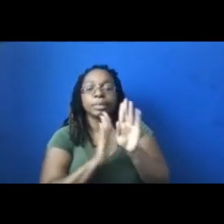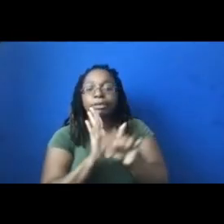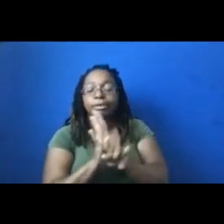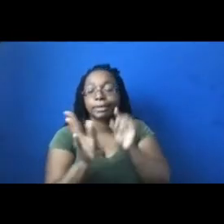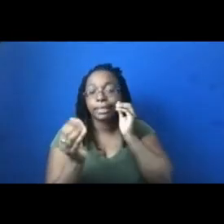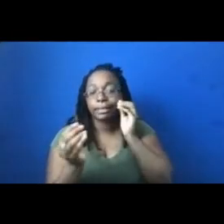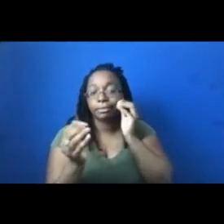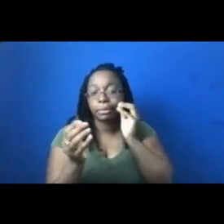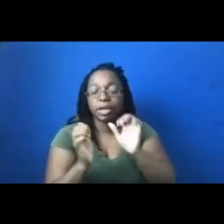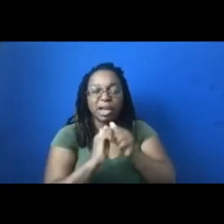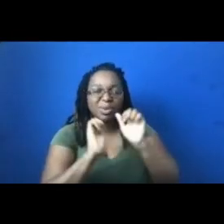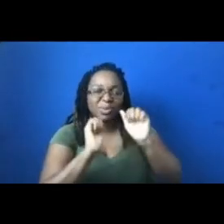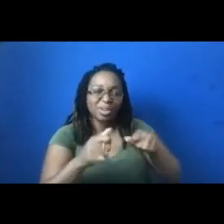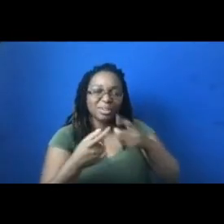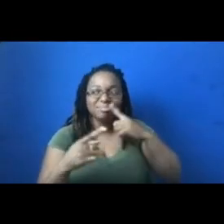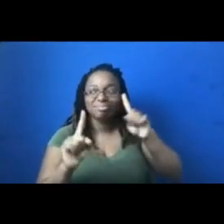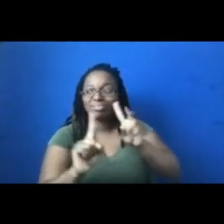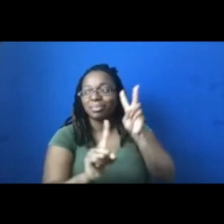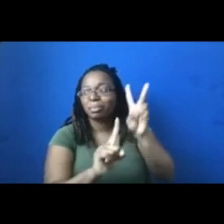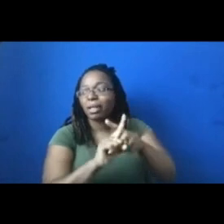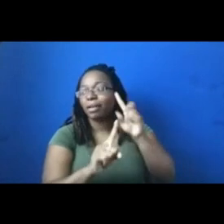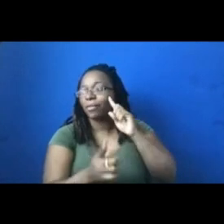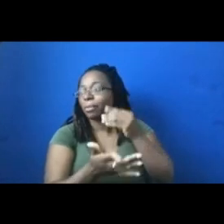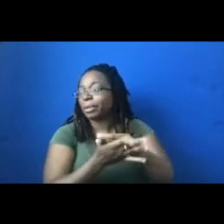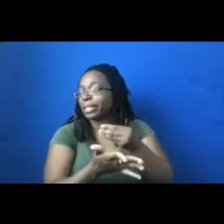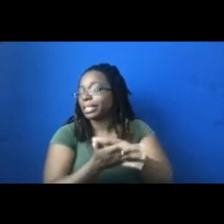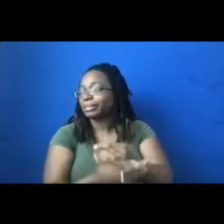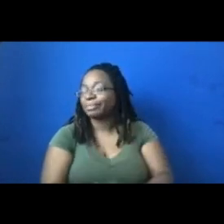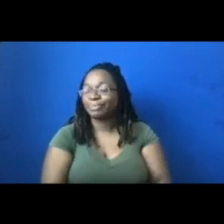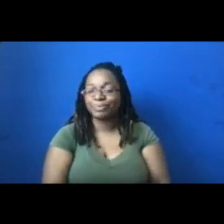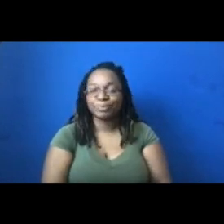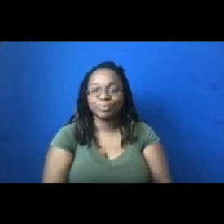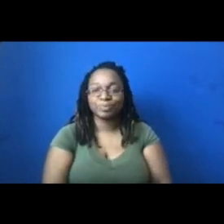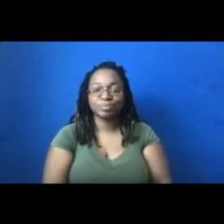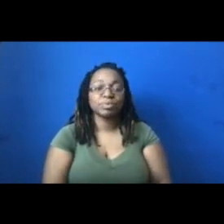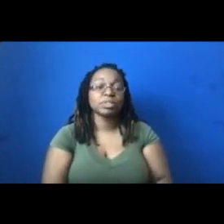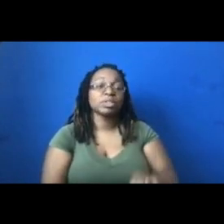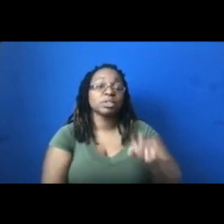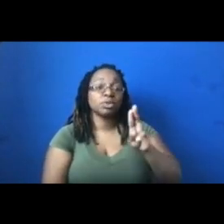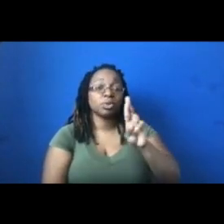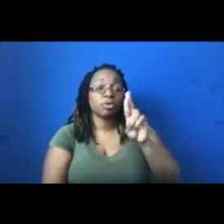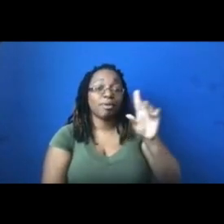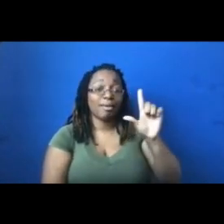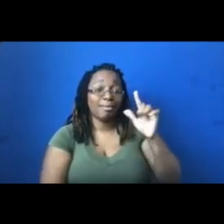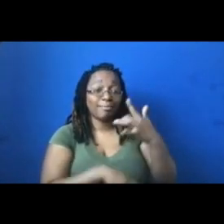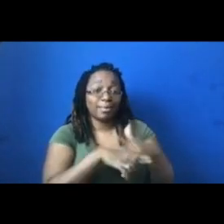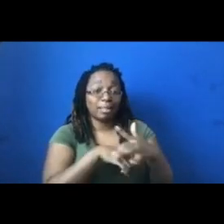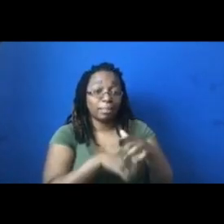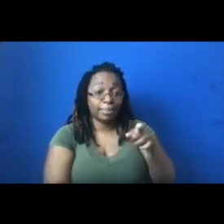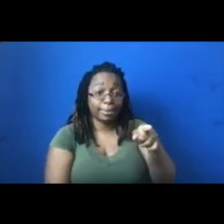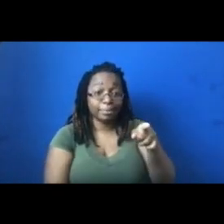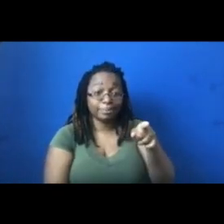for funds. I've given you the URL here and I believe that